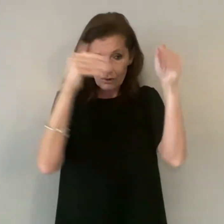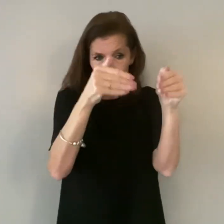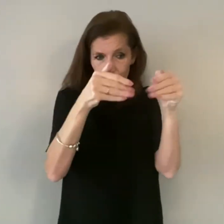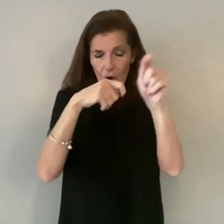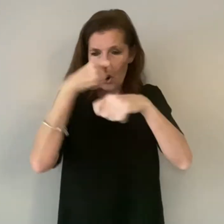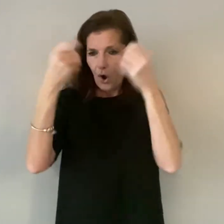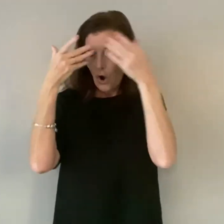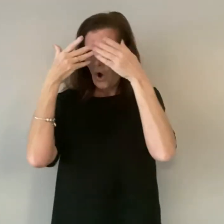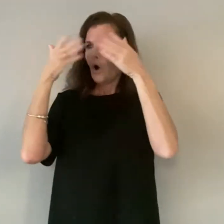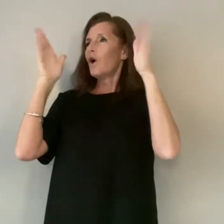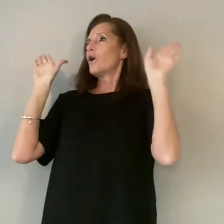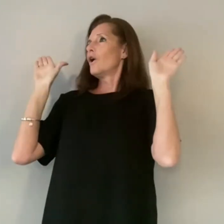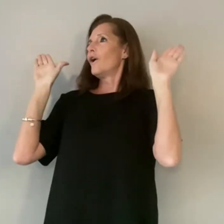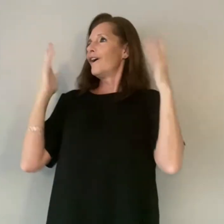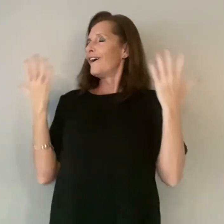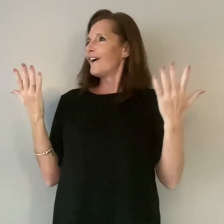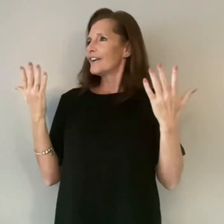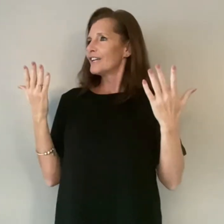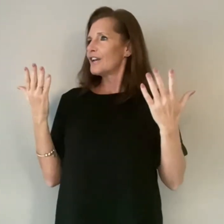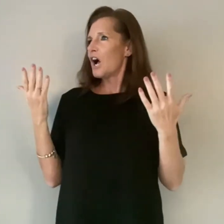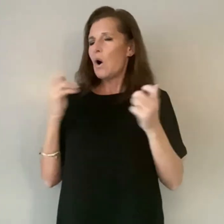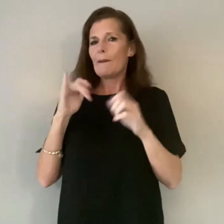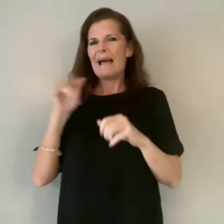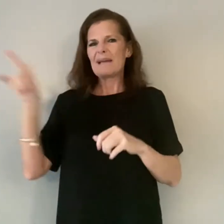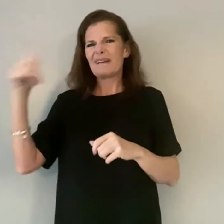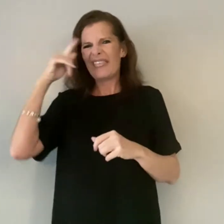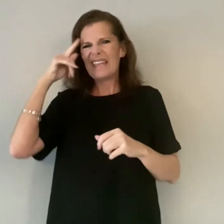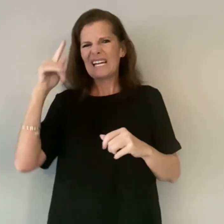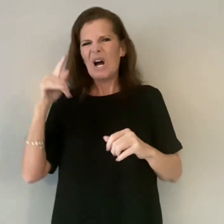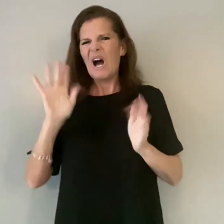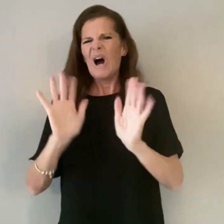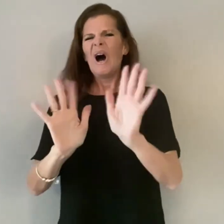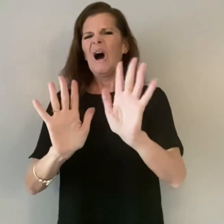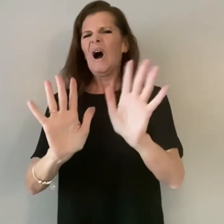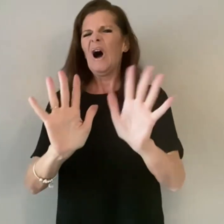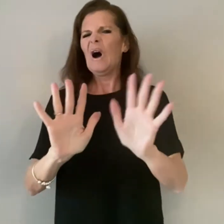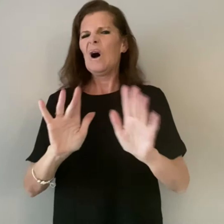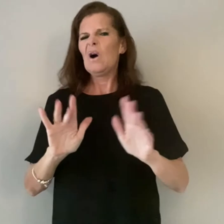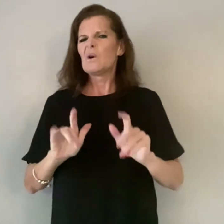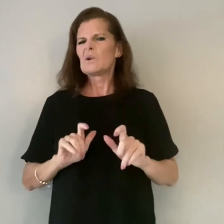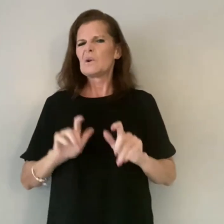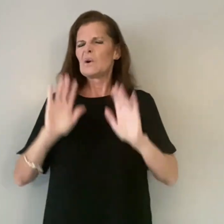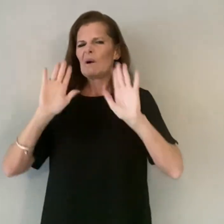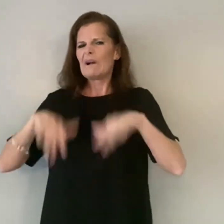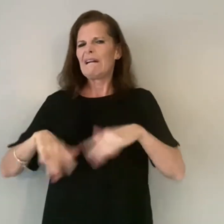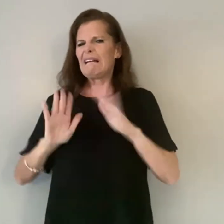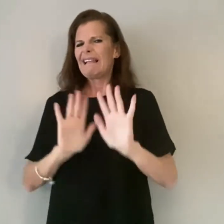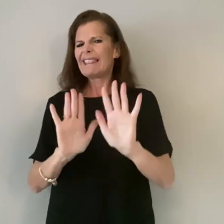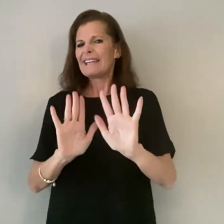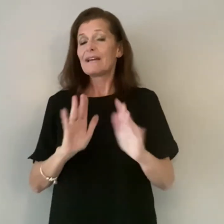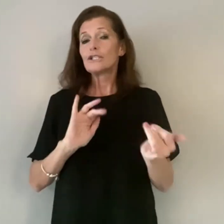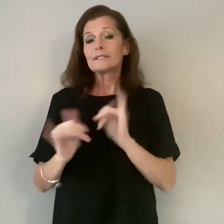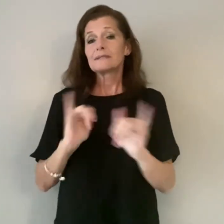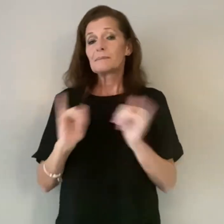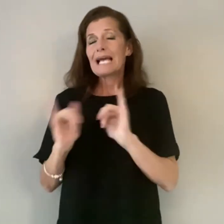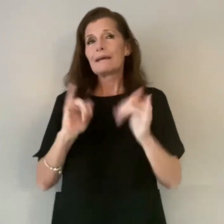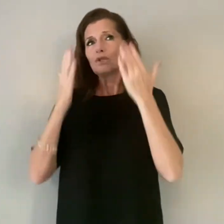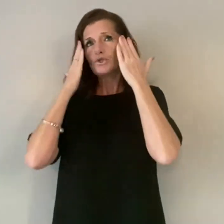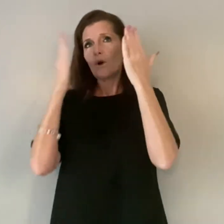because they're so aware of the consequences of actions it might prevent them from exploring those things but equally, sometimes not knowing everything